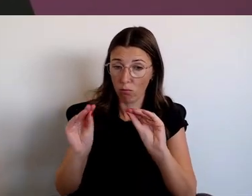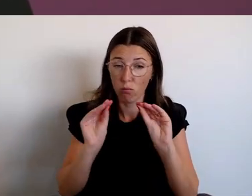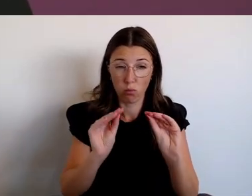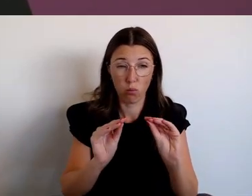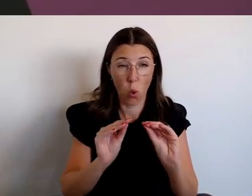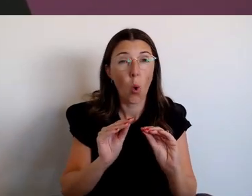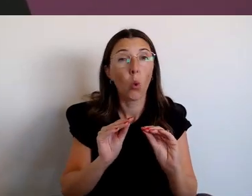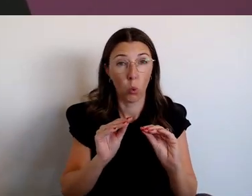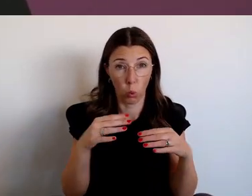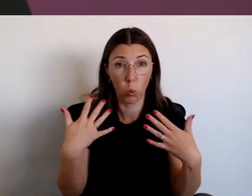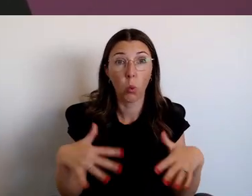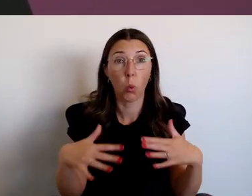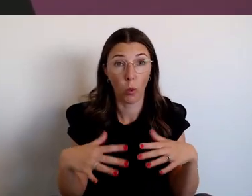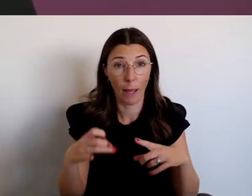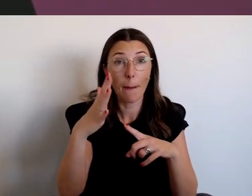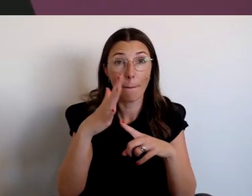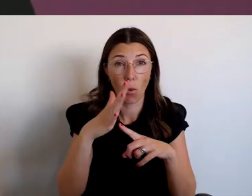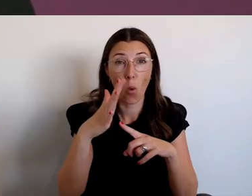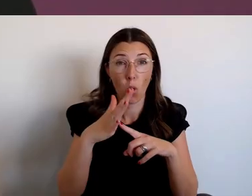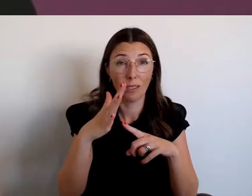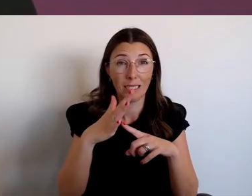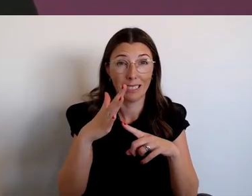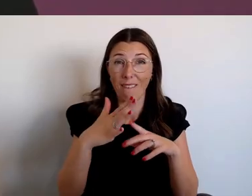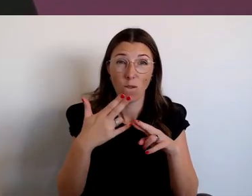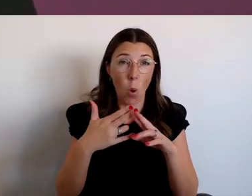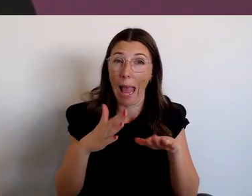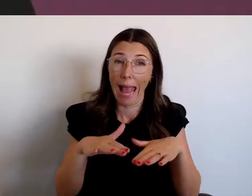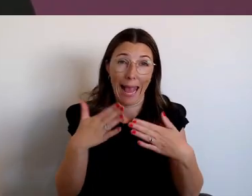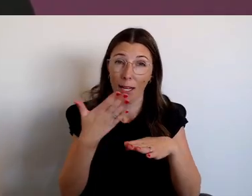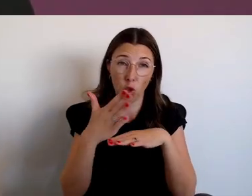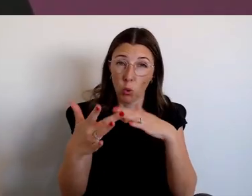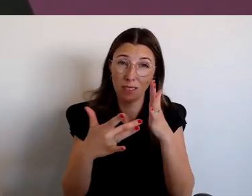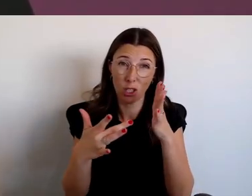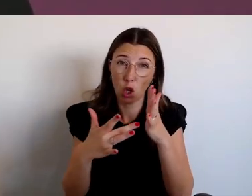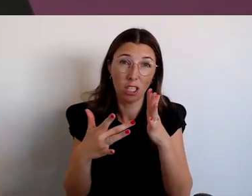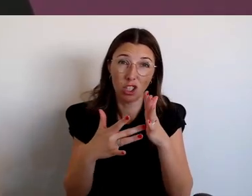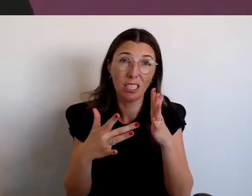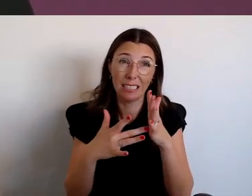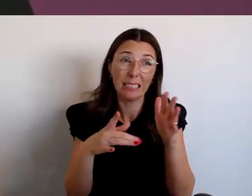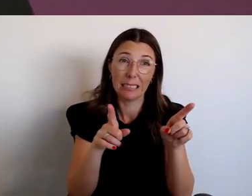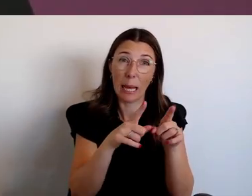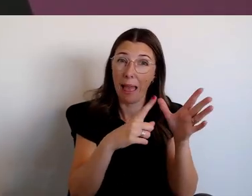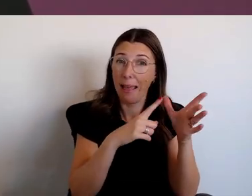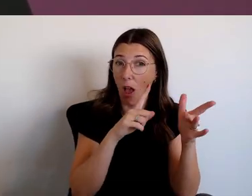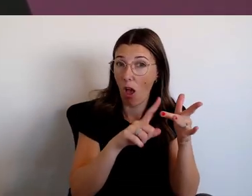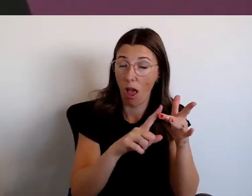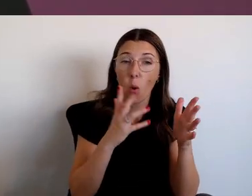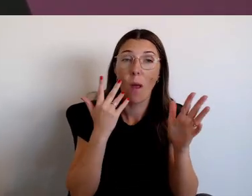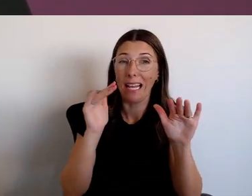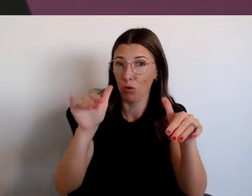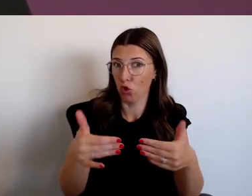for AI powered systems, as they are for any new technology or system an organisation might introduce.